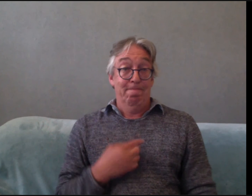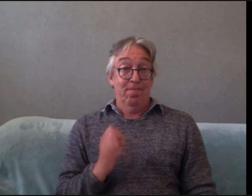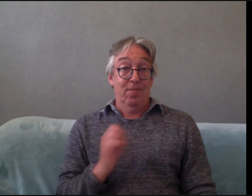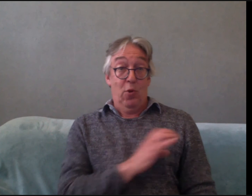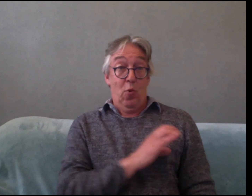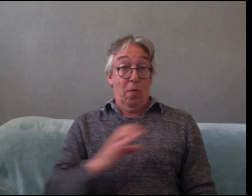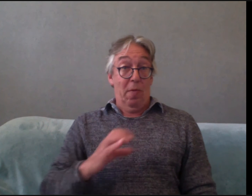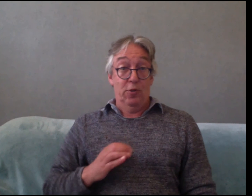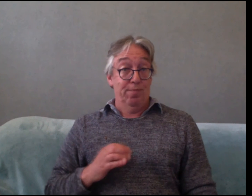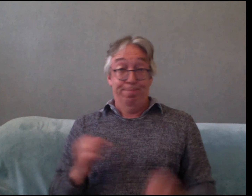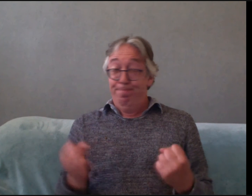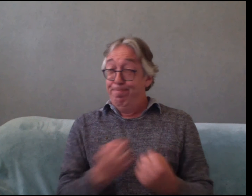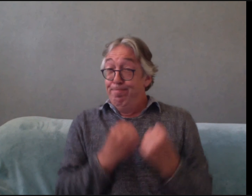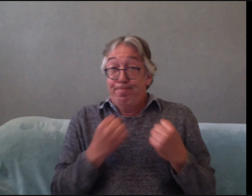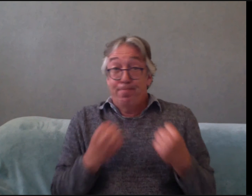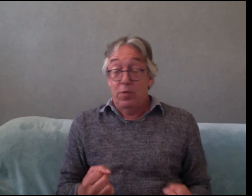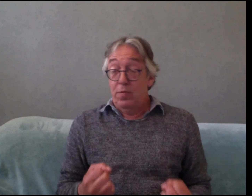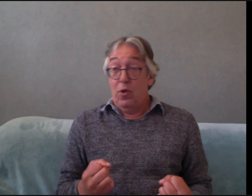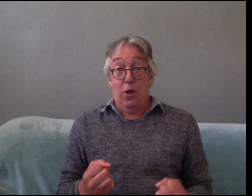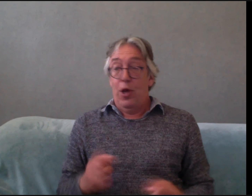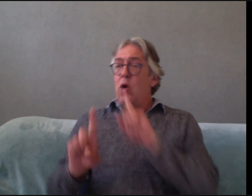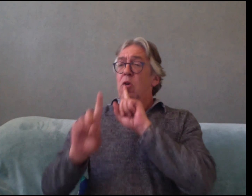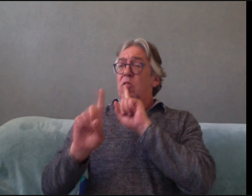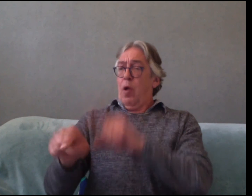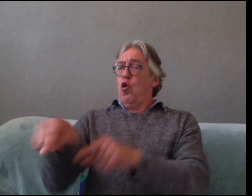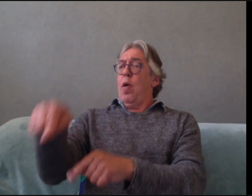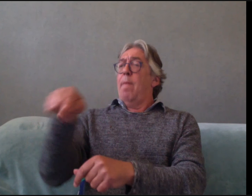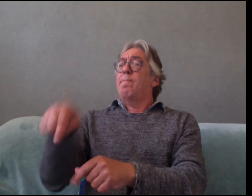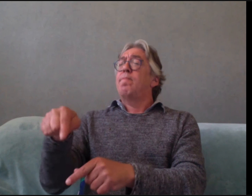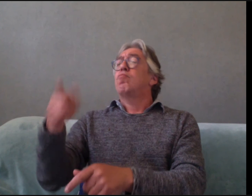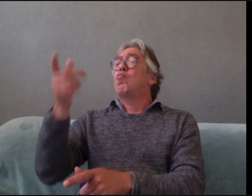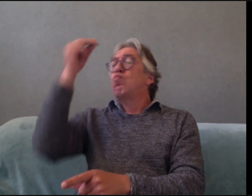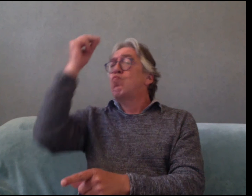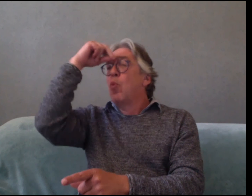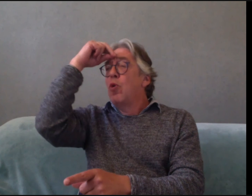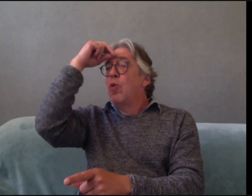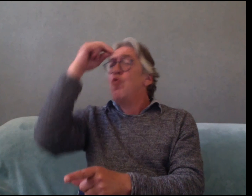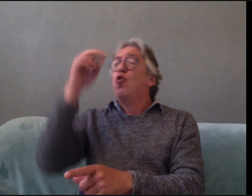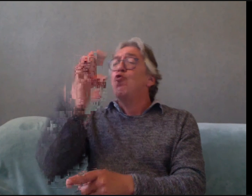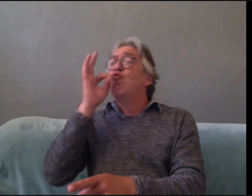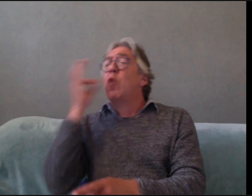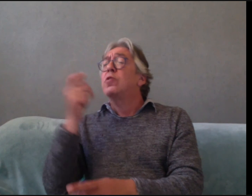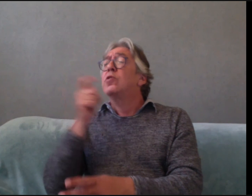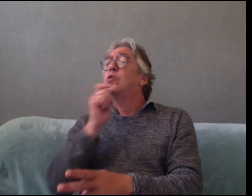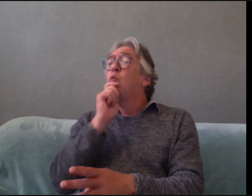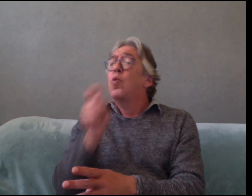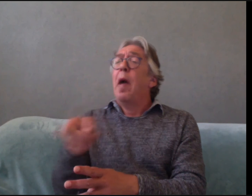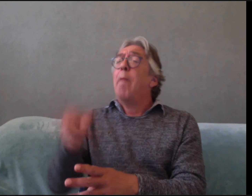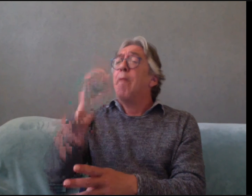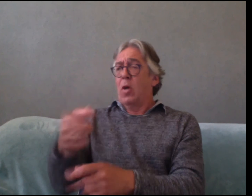what should be done in Bulgaria or France or Hungary. That should be decided at the Member State level.